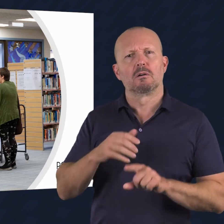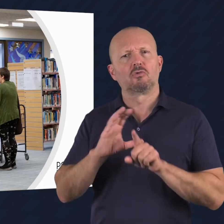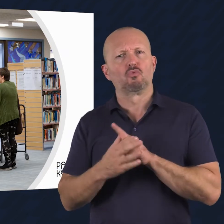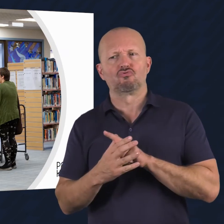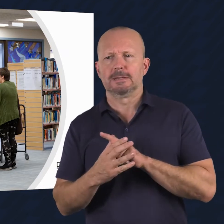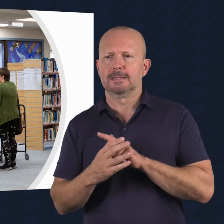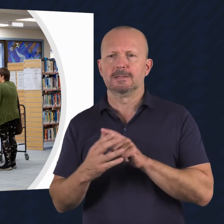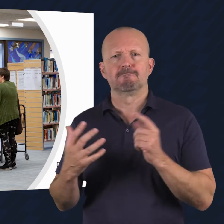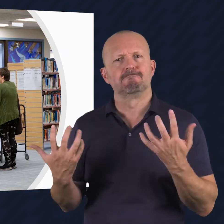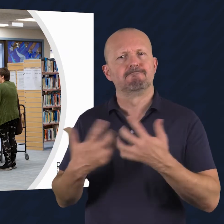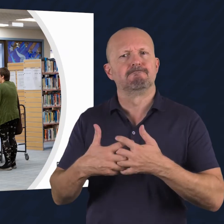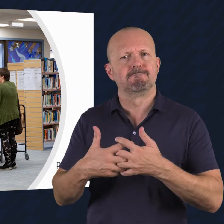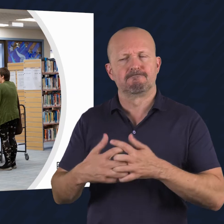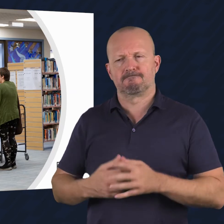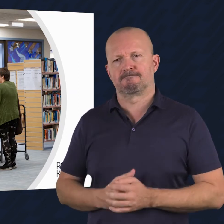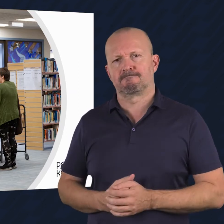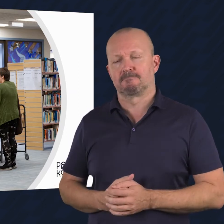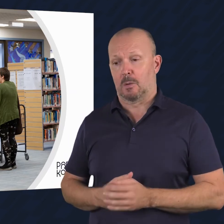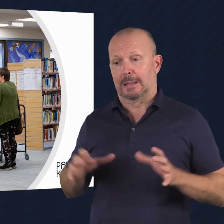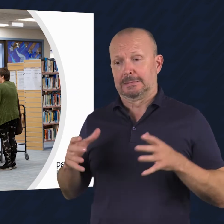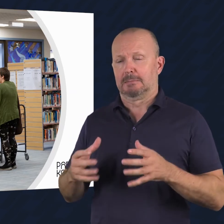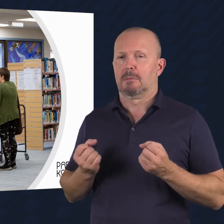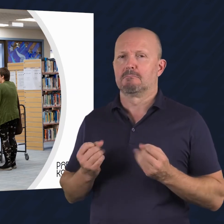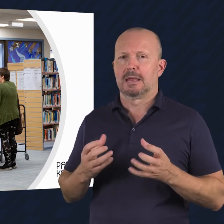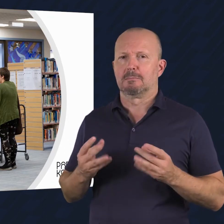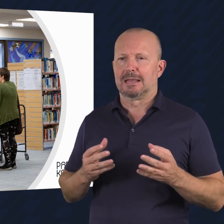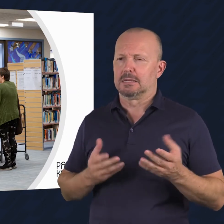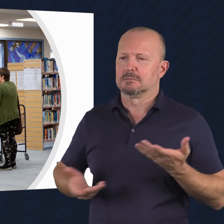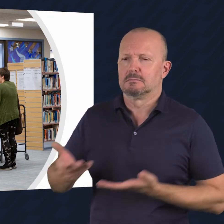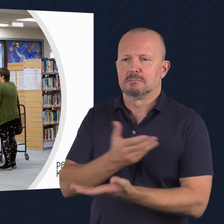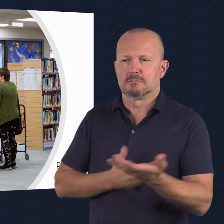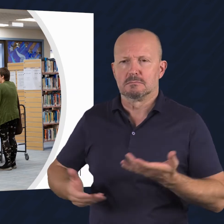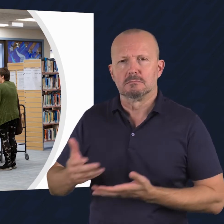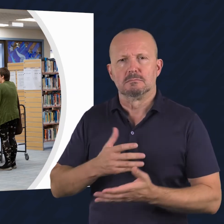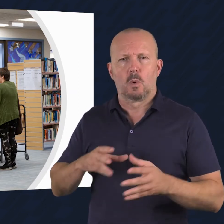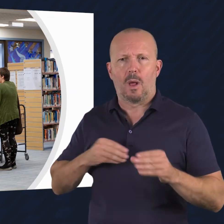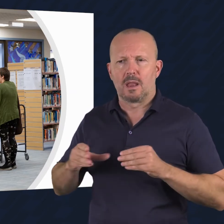After having many wānanga with our team, we realised we wanted to expand our understanding